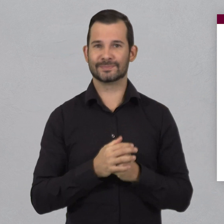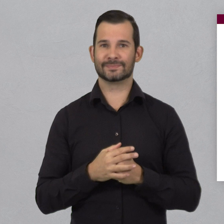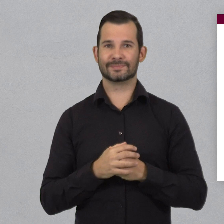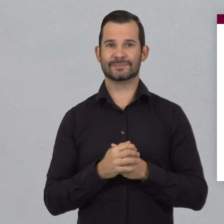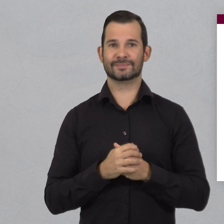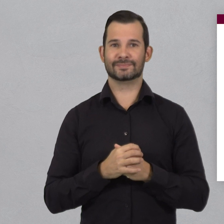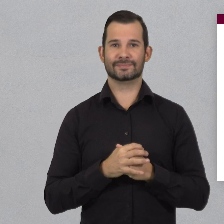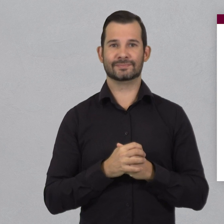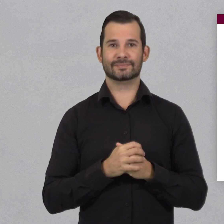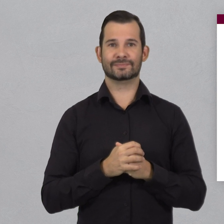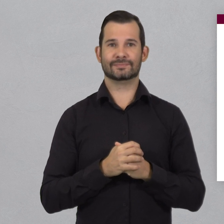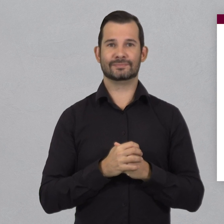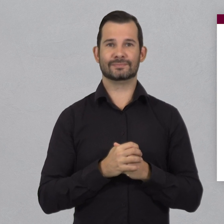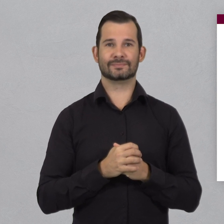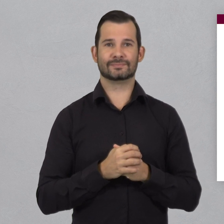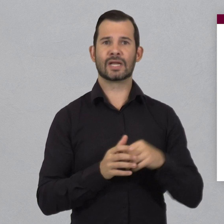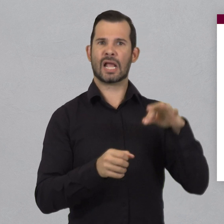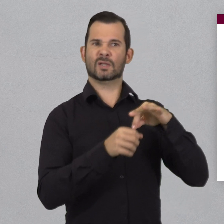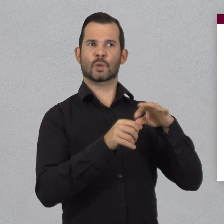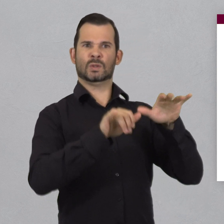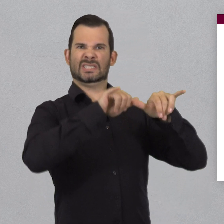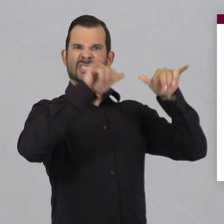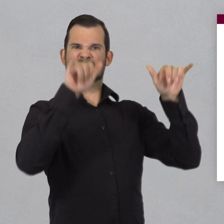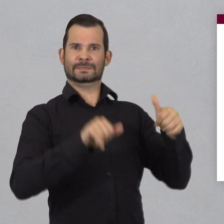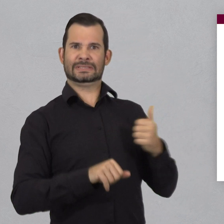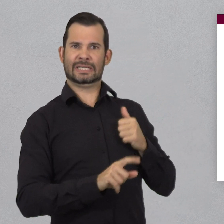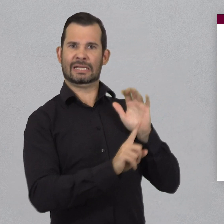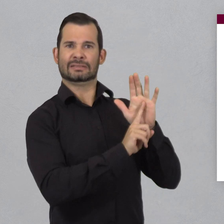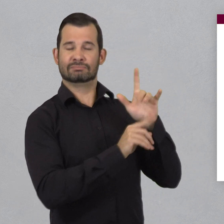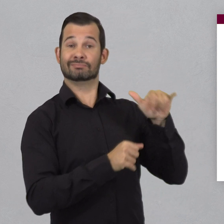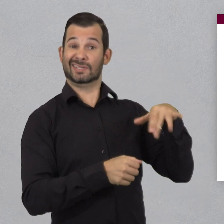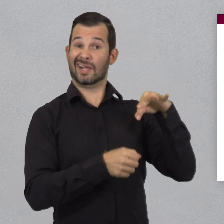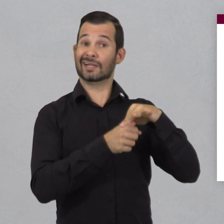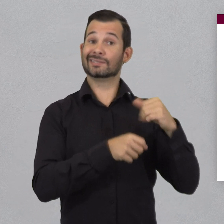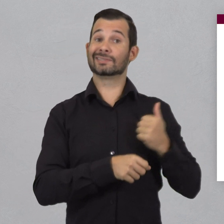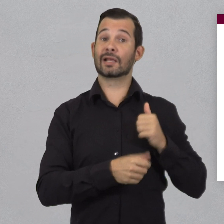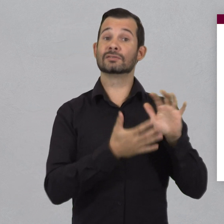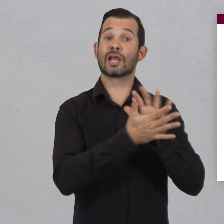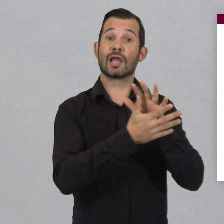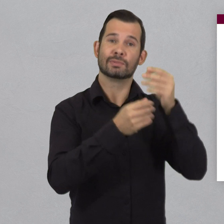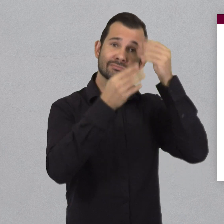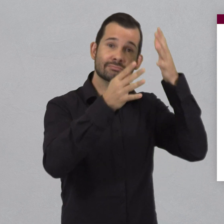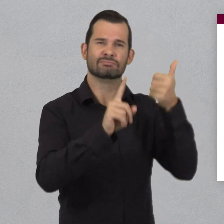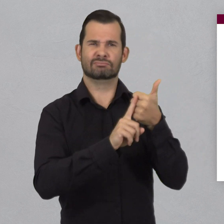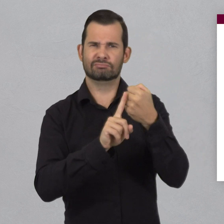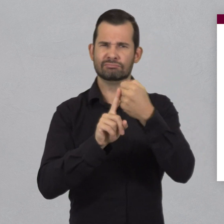provincial or territorial elections. · The Electoral System of Canada: